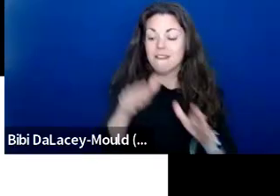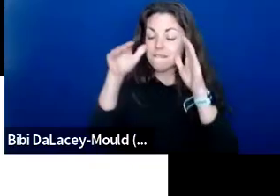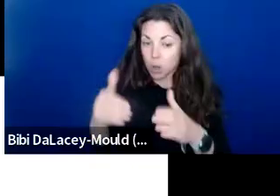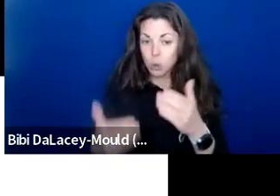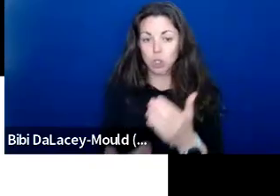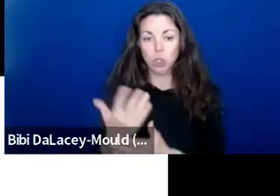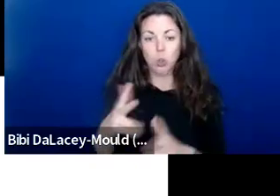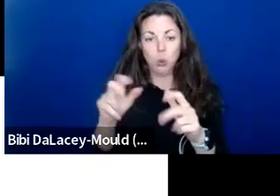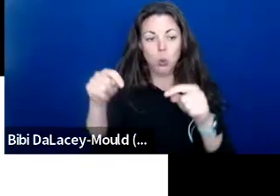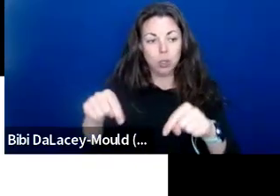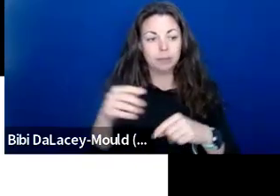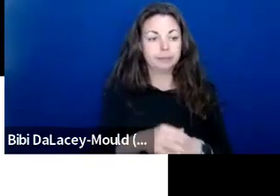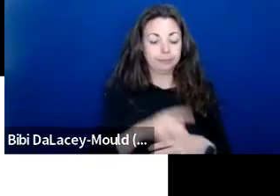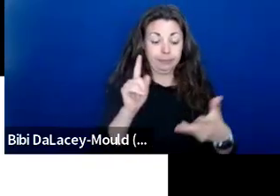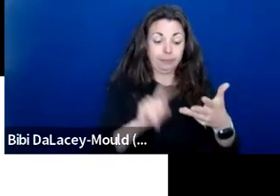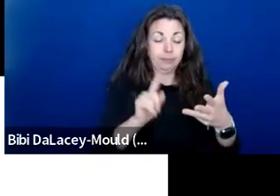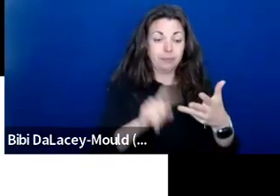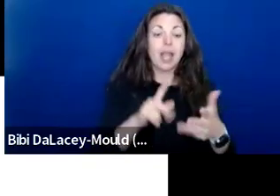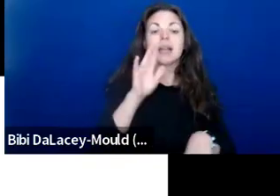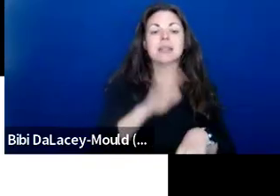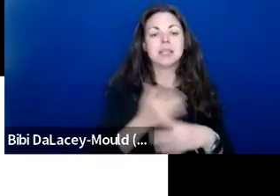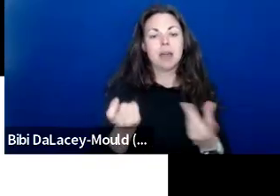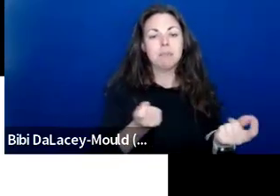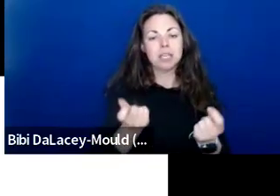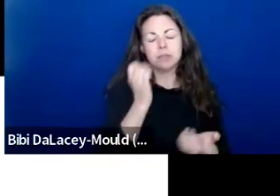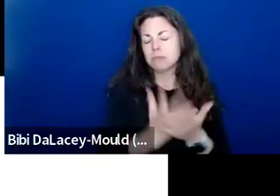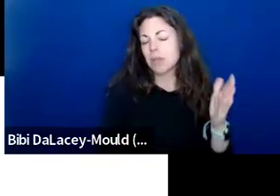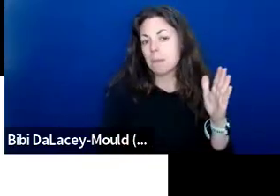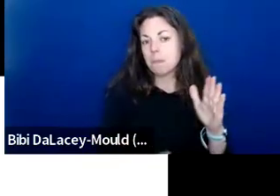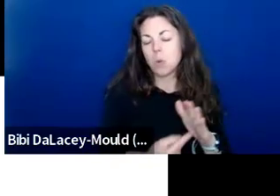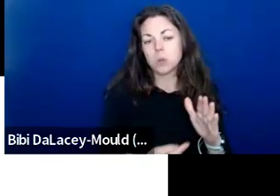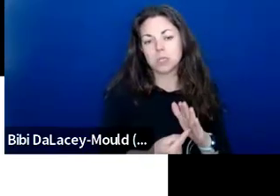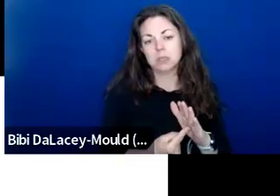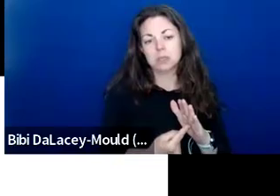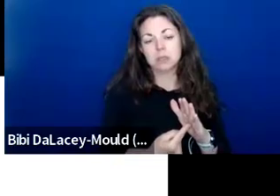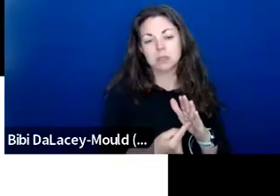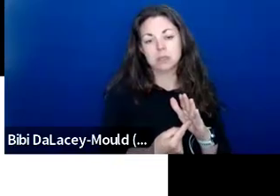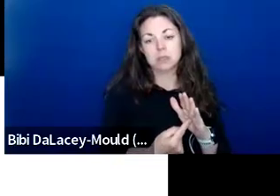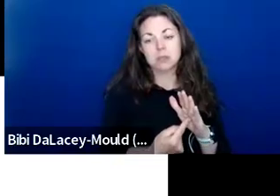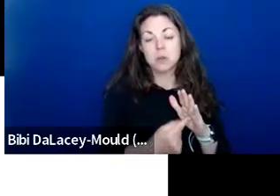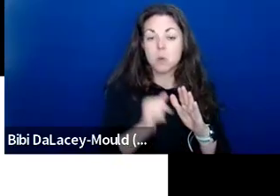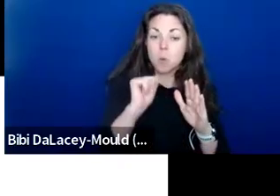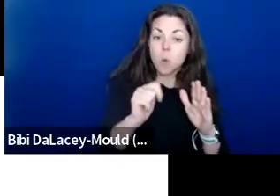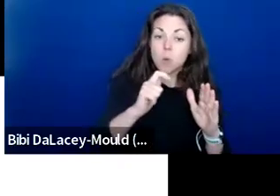that time management is really important when it comes to advocacy in this space, since your role, your representative role,